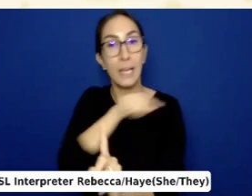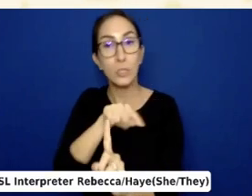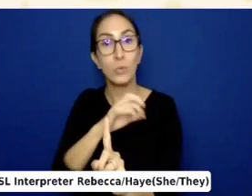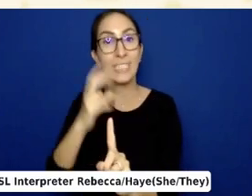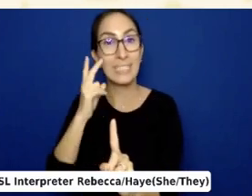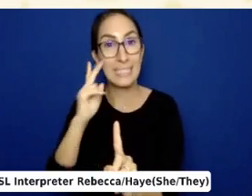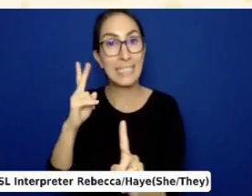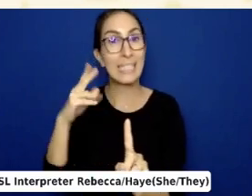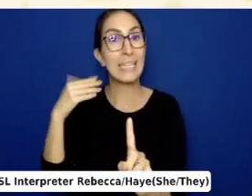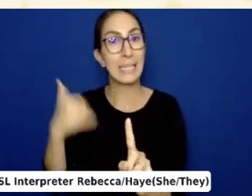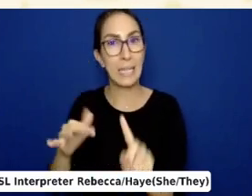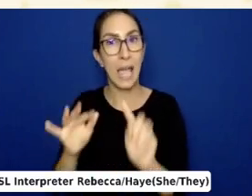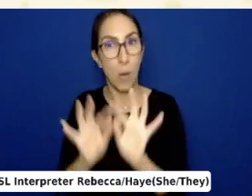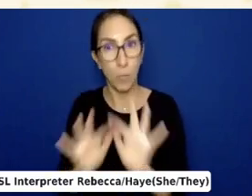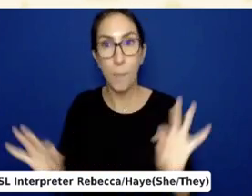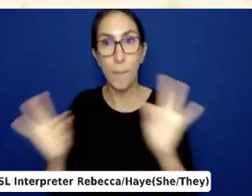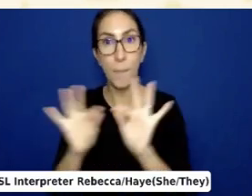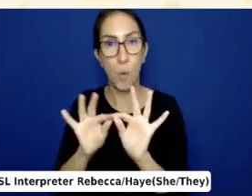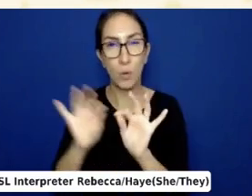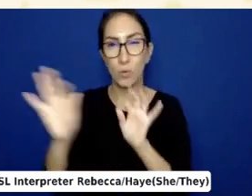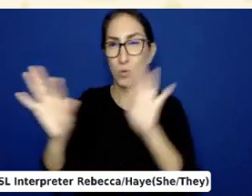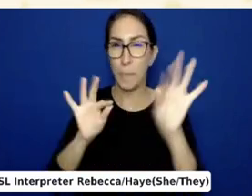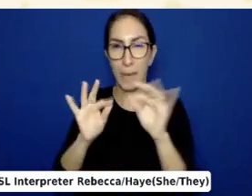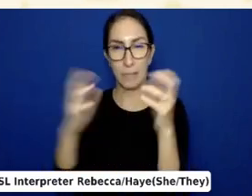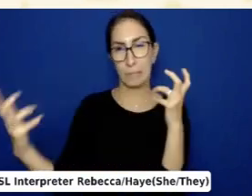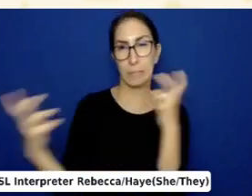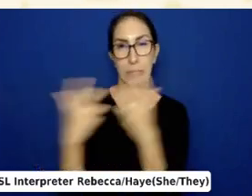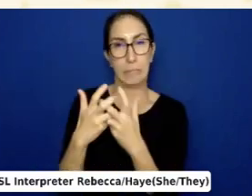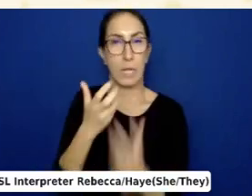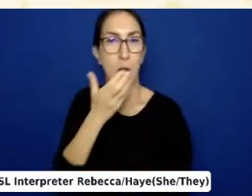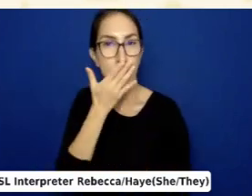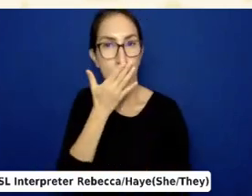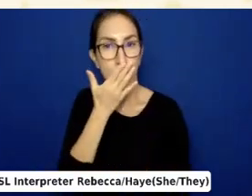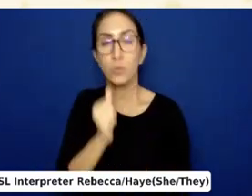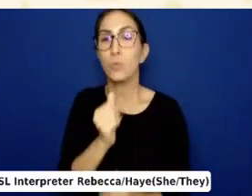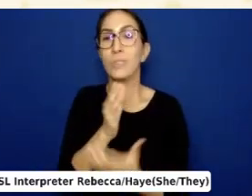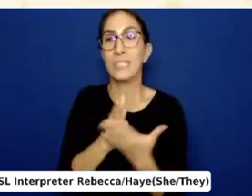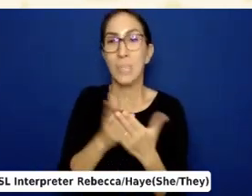For people that are not able to just distinguish multiple colors,